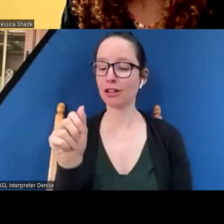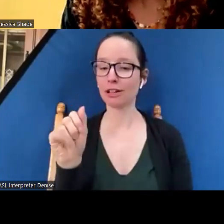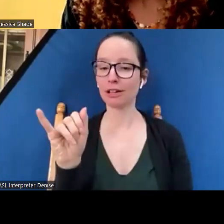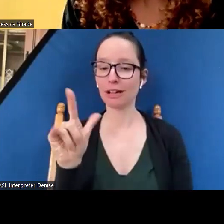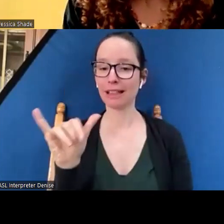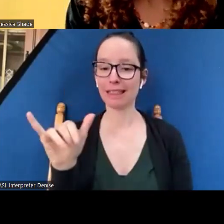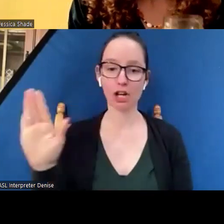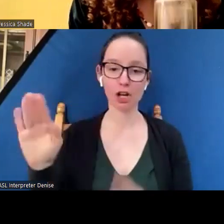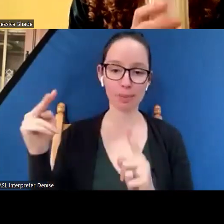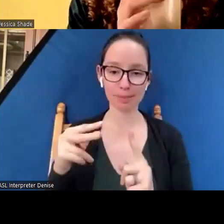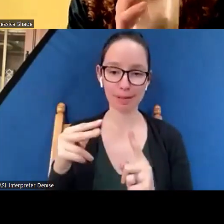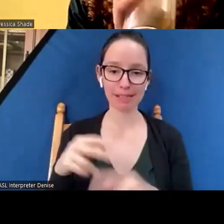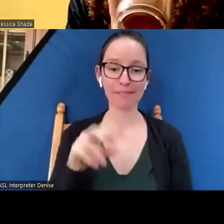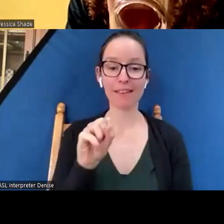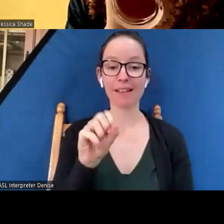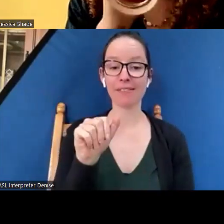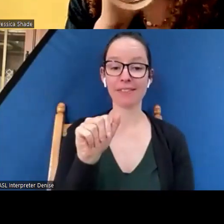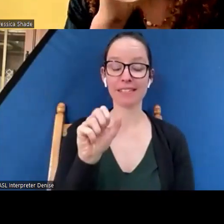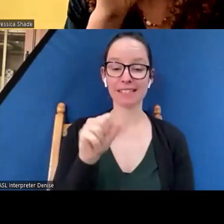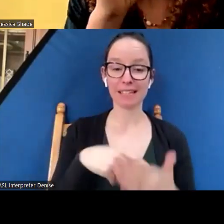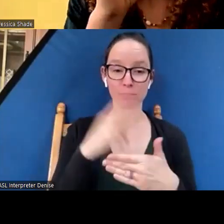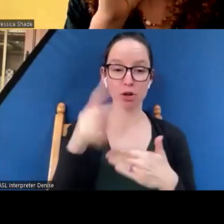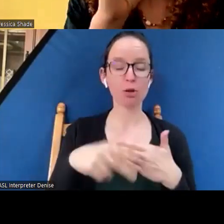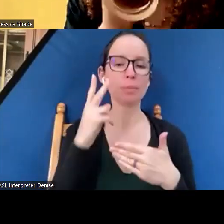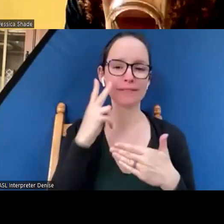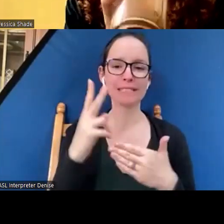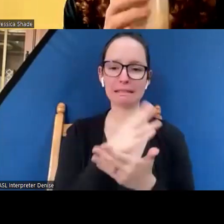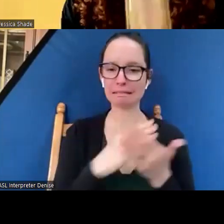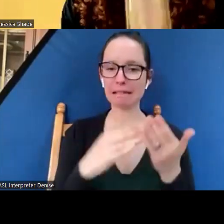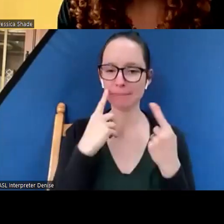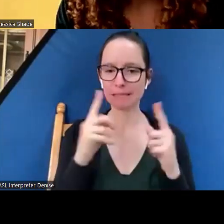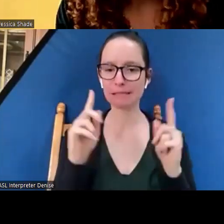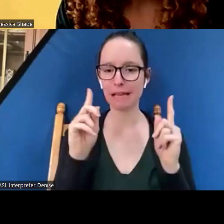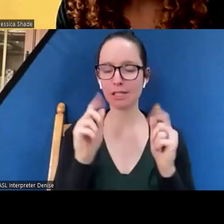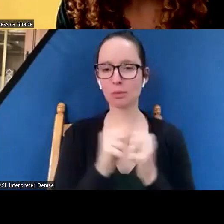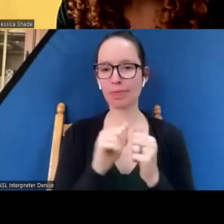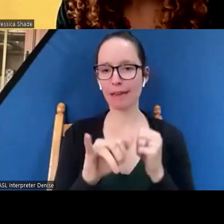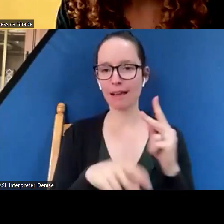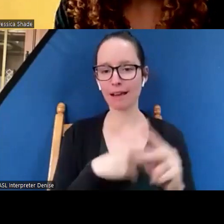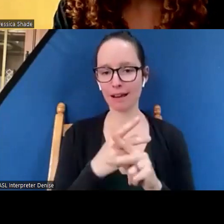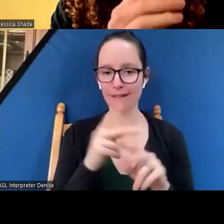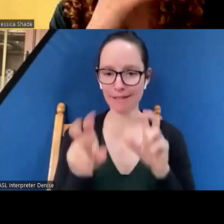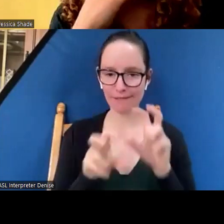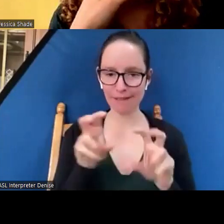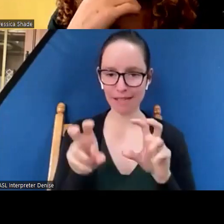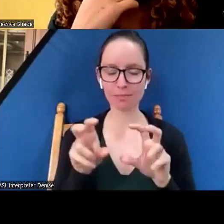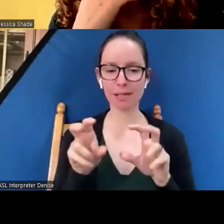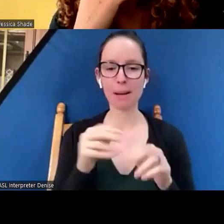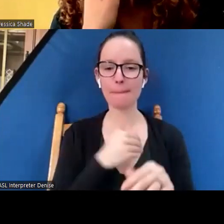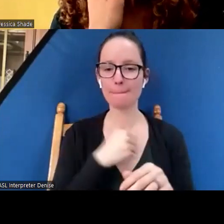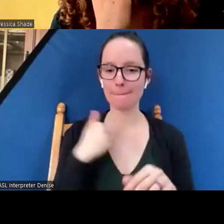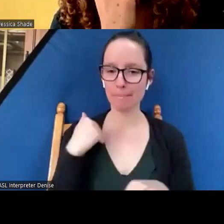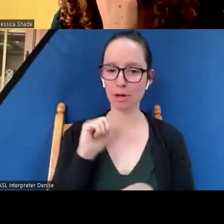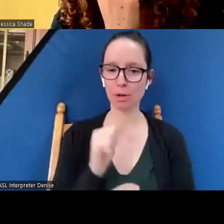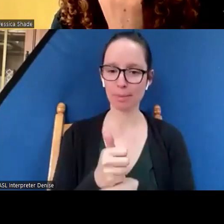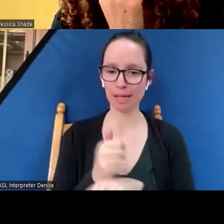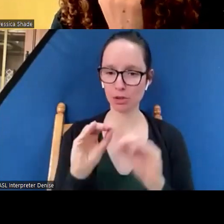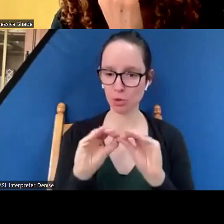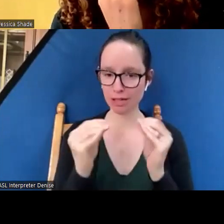I think we've seen some success in that kind of investment in member-based organizations or coalitions that already have